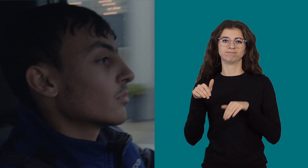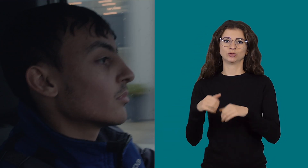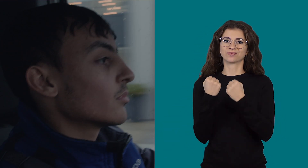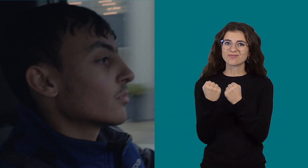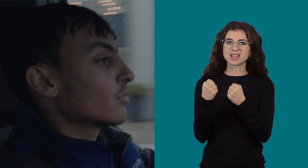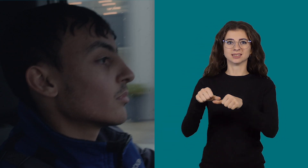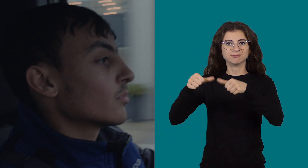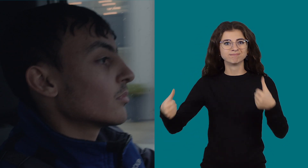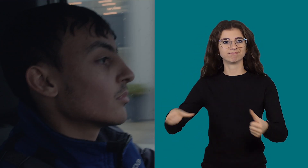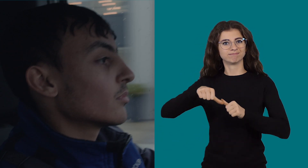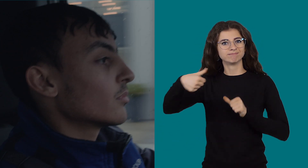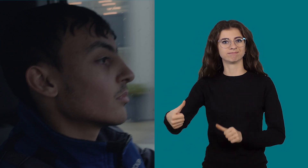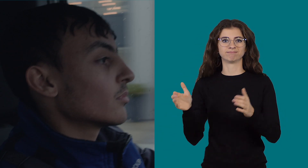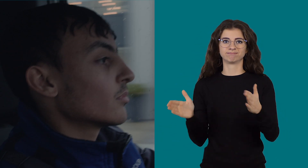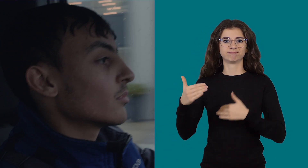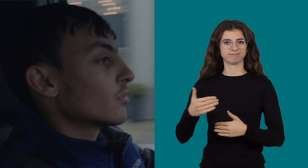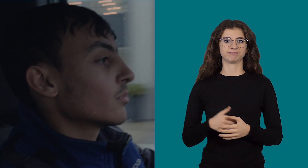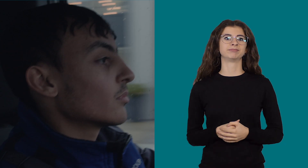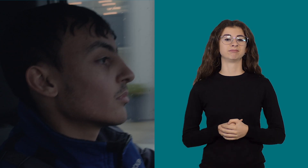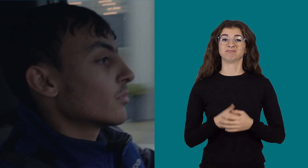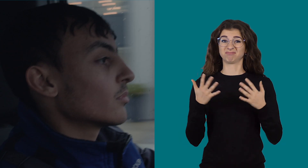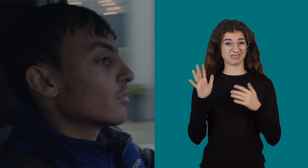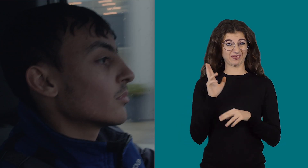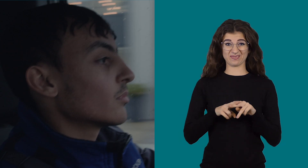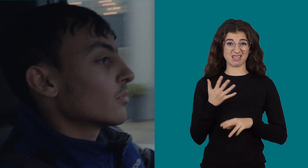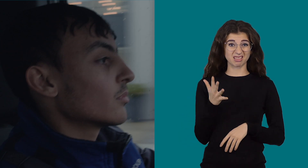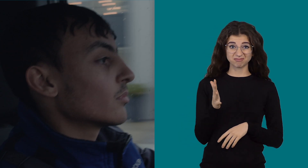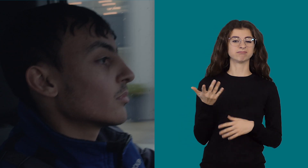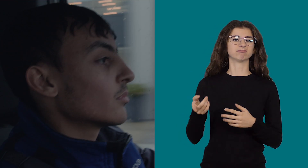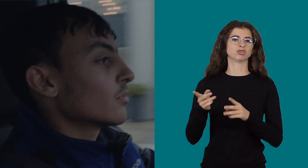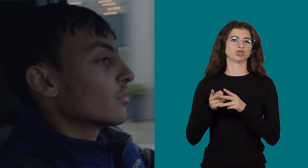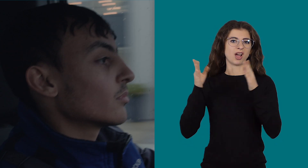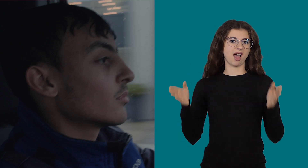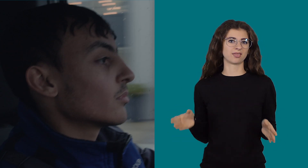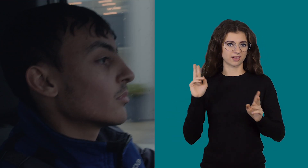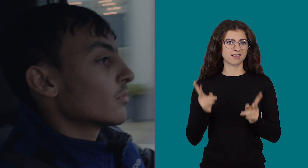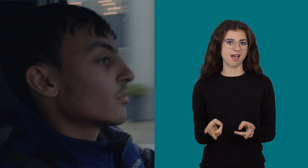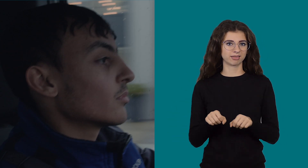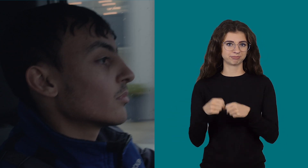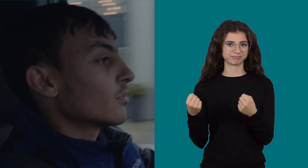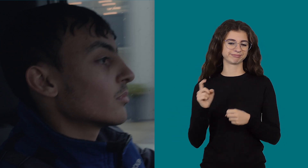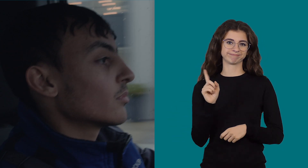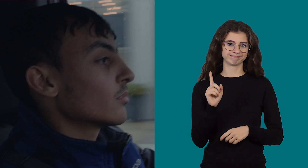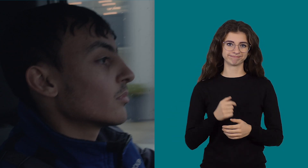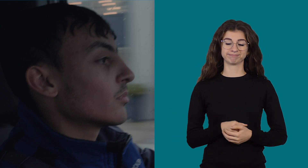they must be securely and safely fastened. That's obviously very important, otherwise damage can occur.